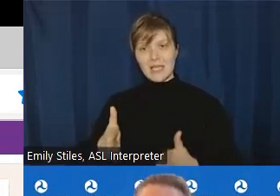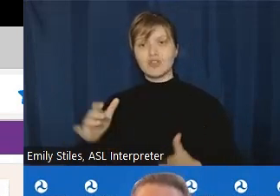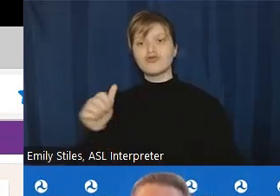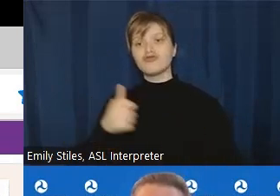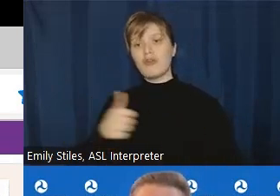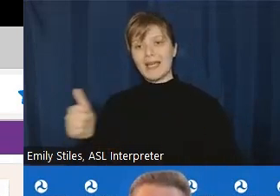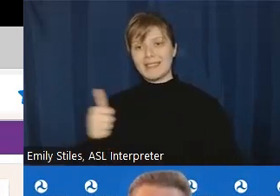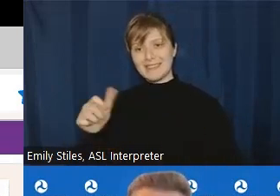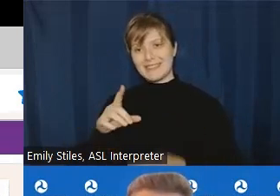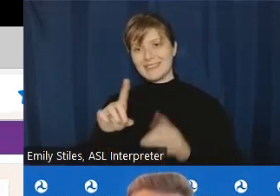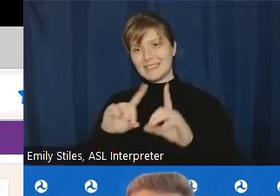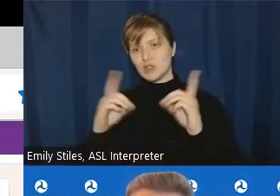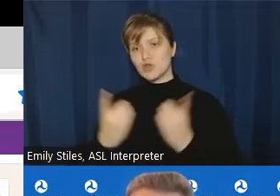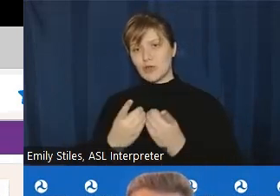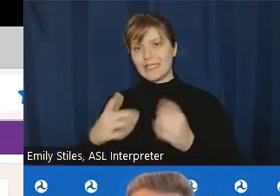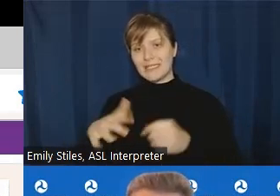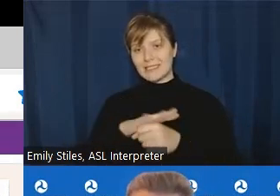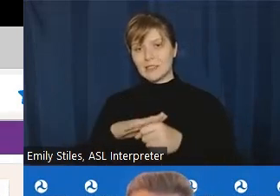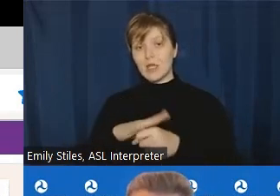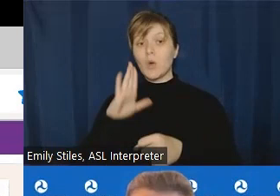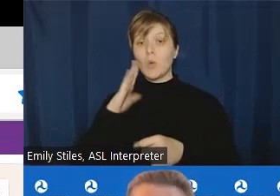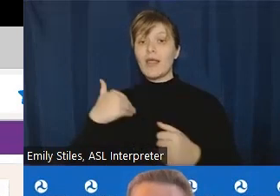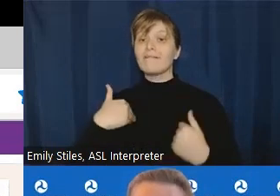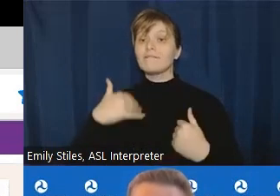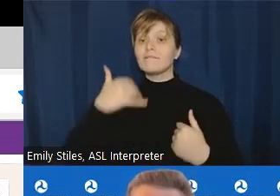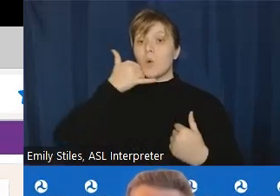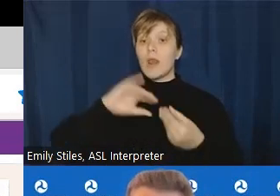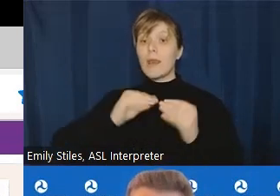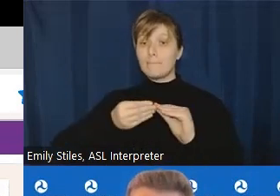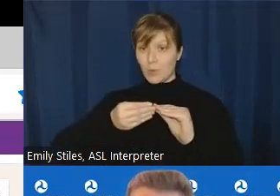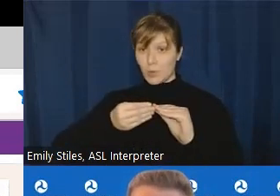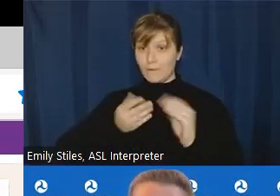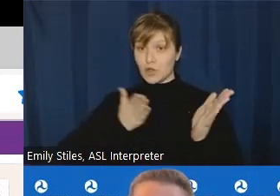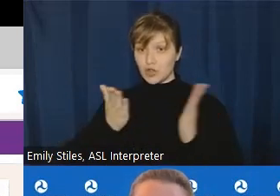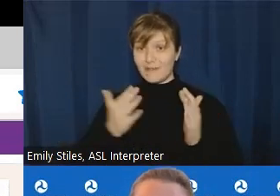It will always have the phone number of the service and the website, and then the